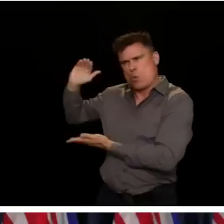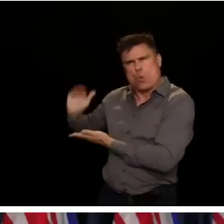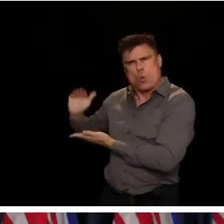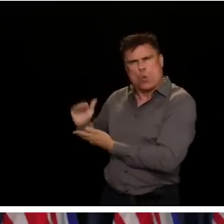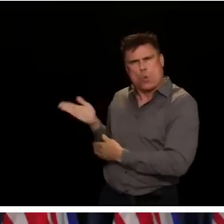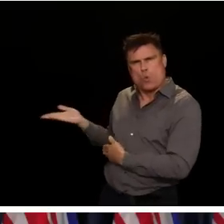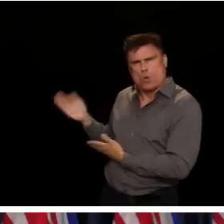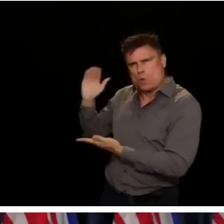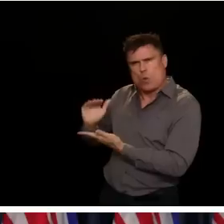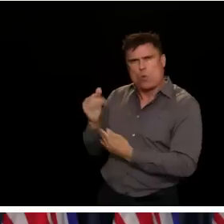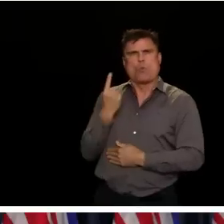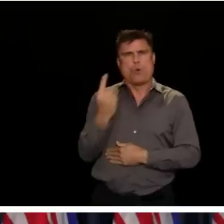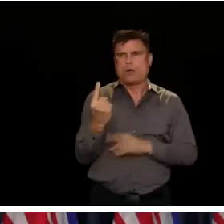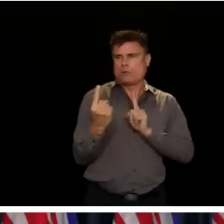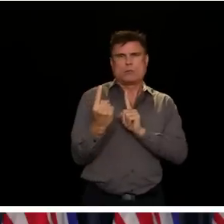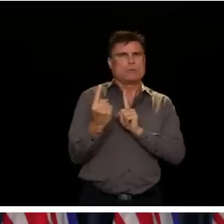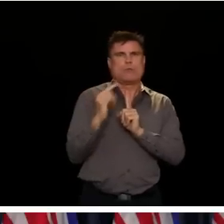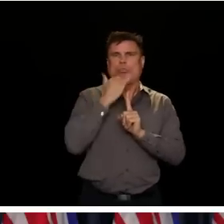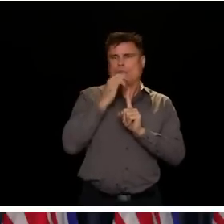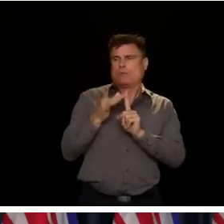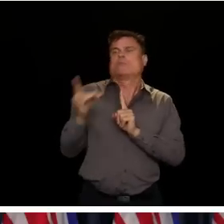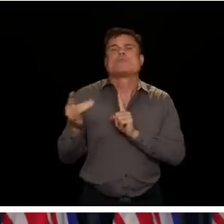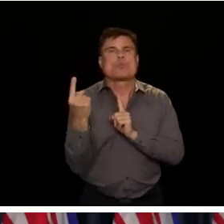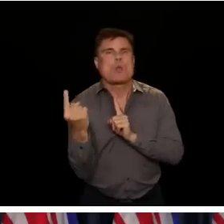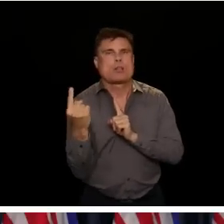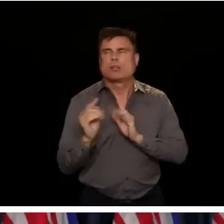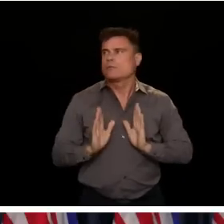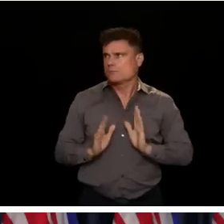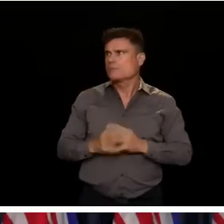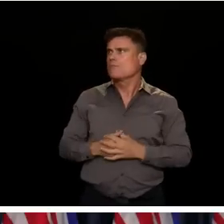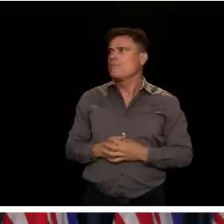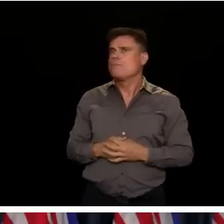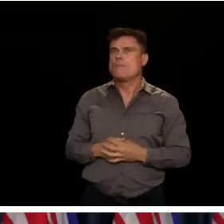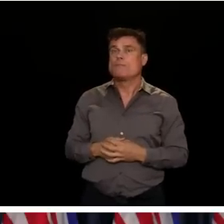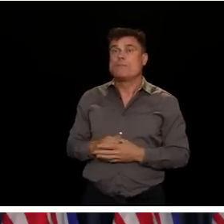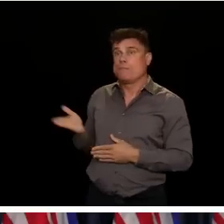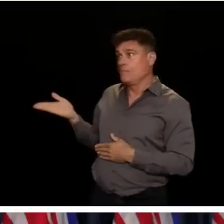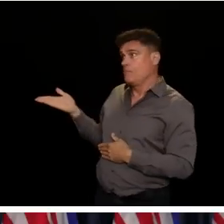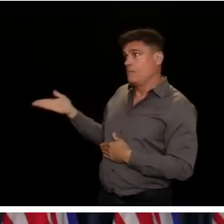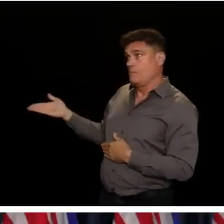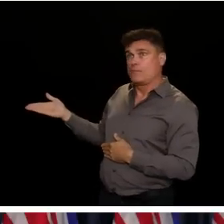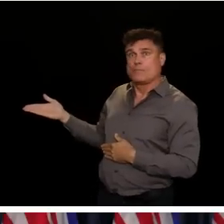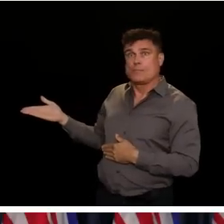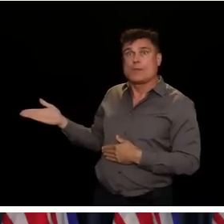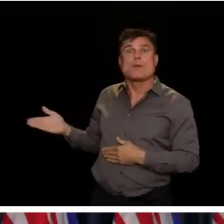are calibrated using our PC data and it helps us understand